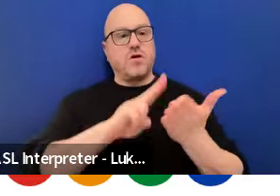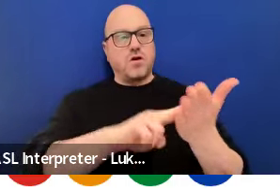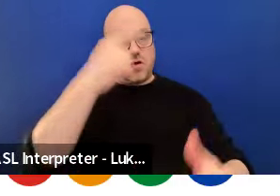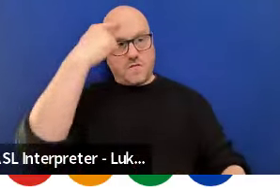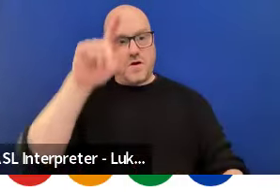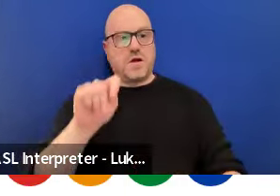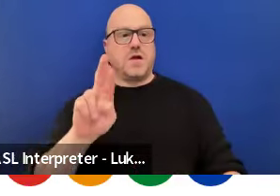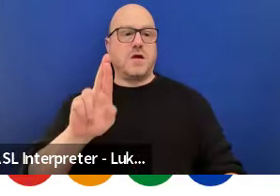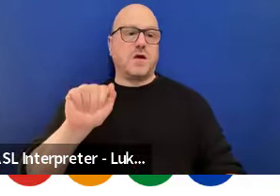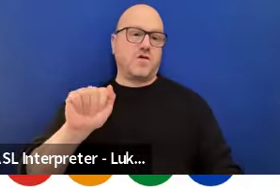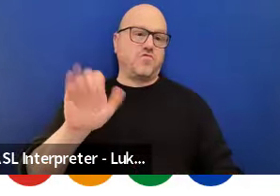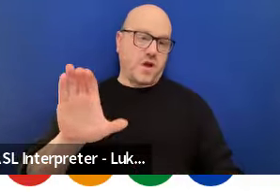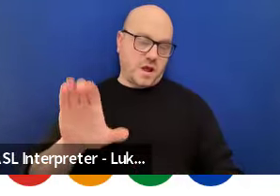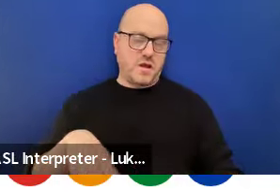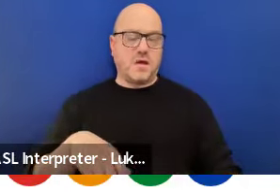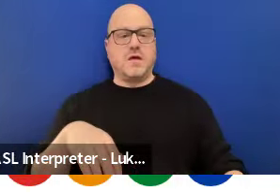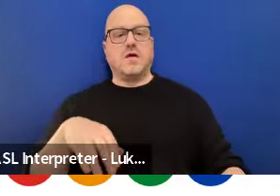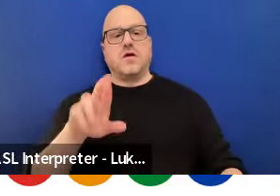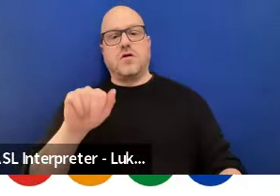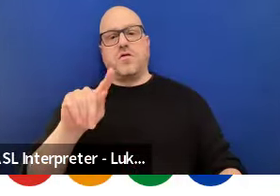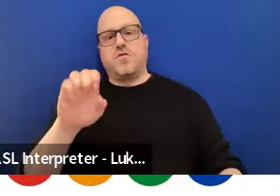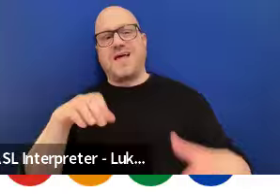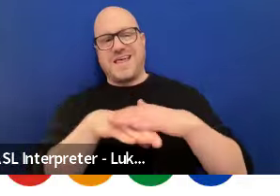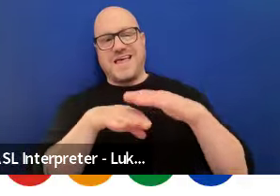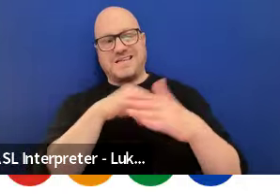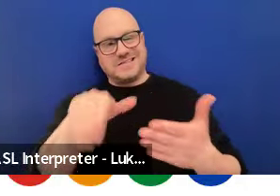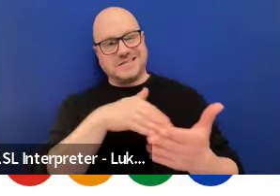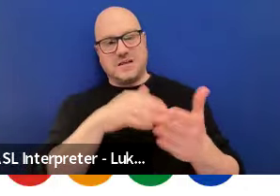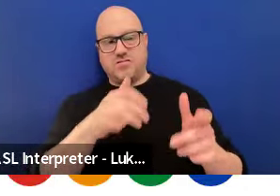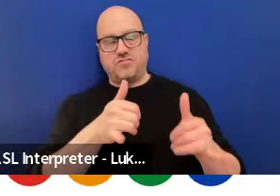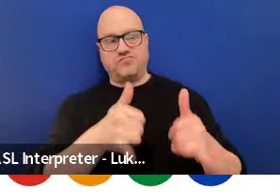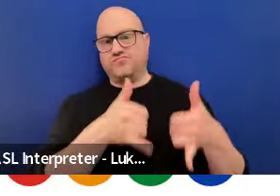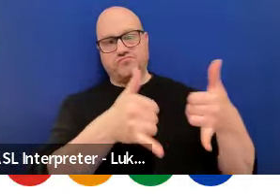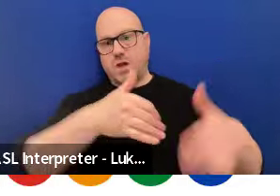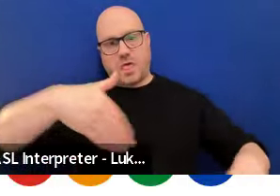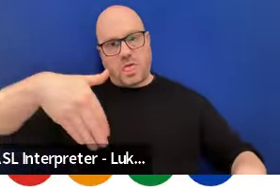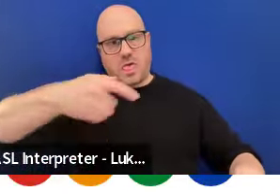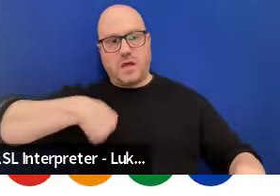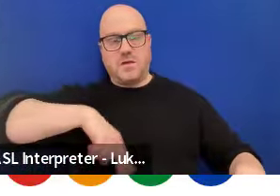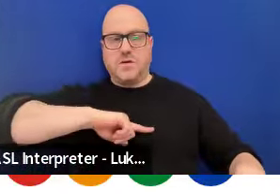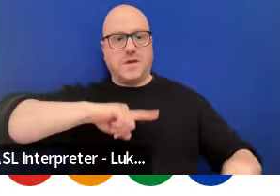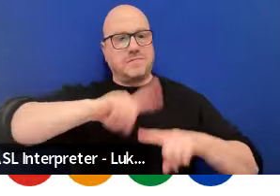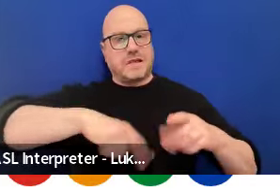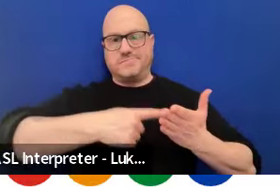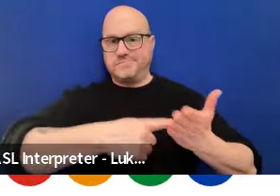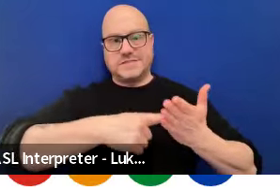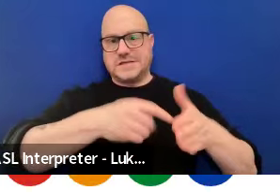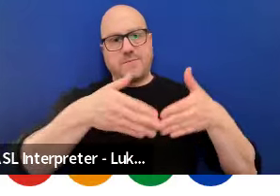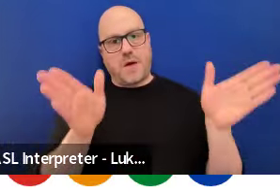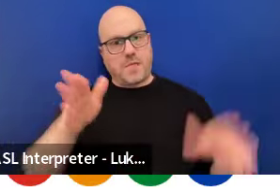WE ALSO JUST WRAPPED UP THE REPROCUREMENT FOR THE CONTRACT FOR TRAC, THE RIDE ACCESS CENTER.